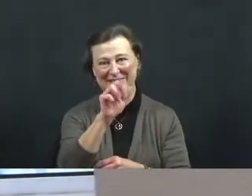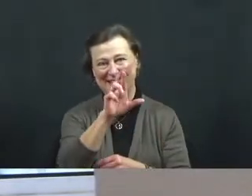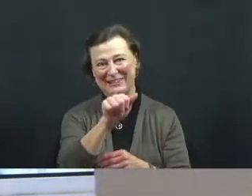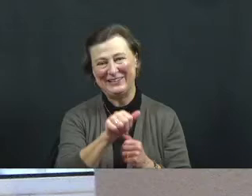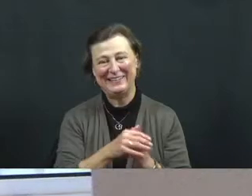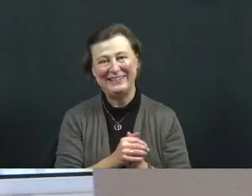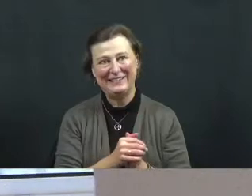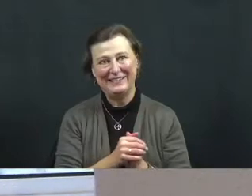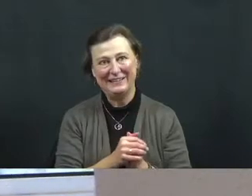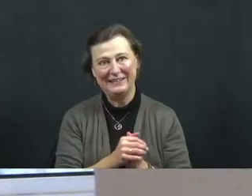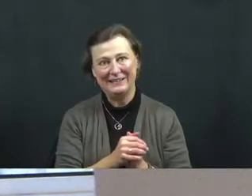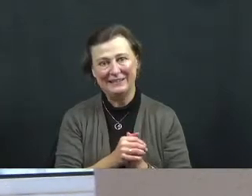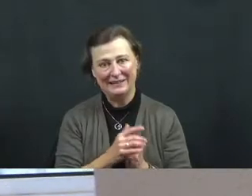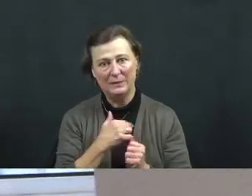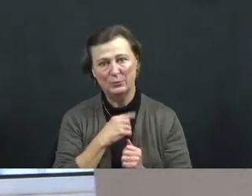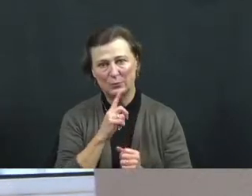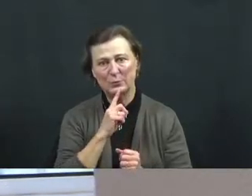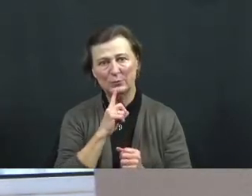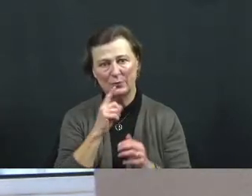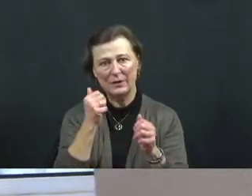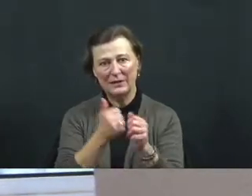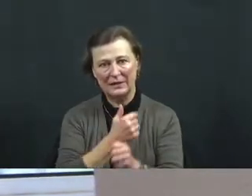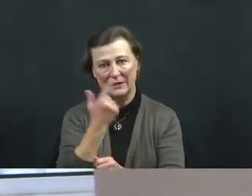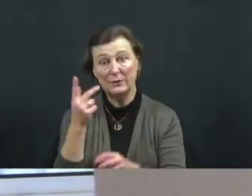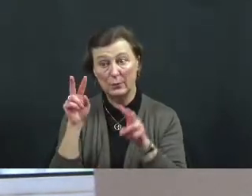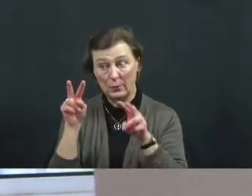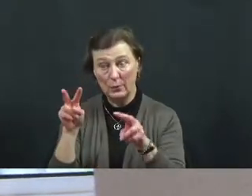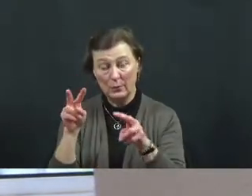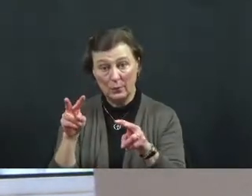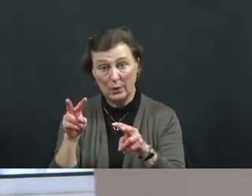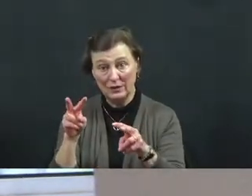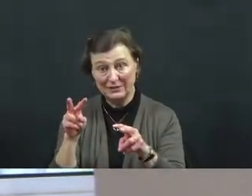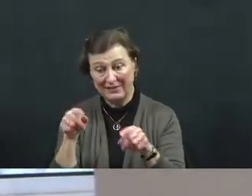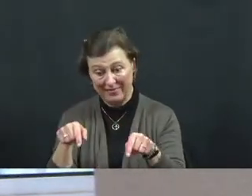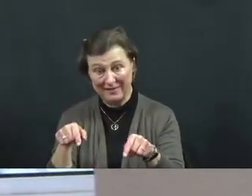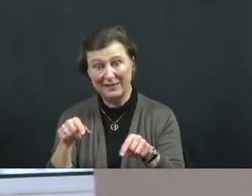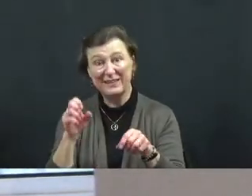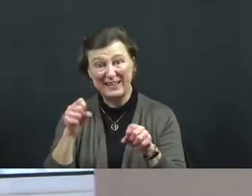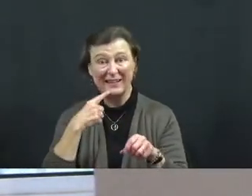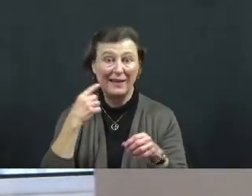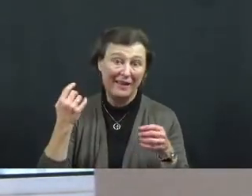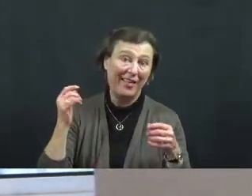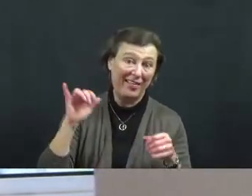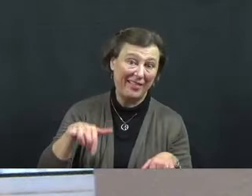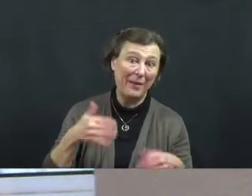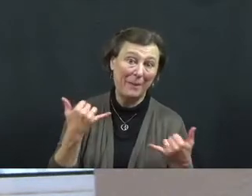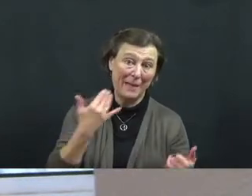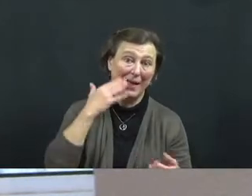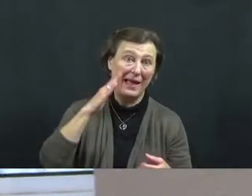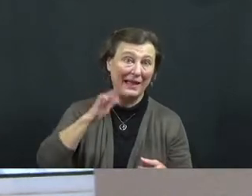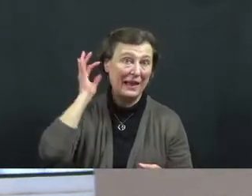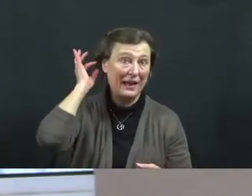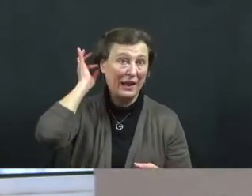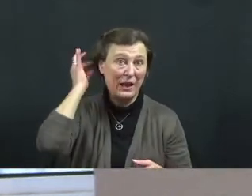And I’m pretty sure that everybody watching in can say, yeah this is a bad hair day for me, but I’m just glad to have hair.